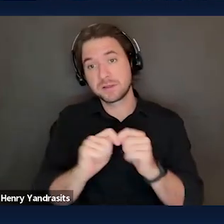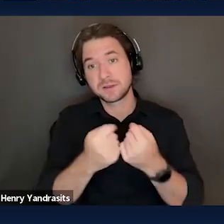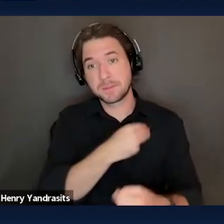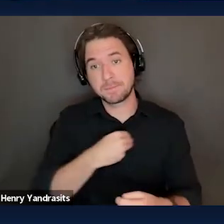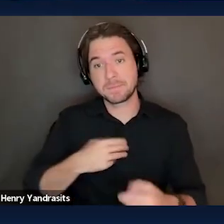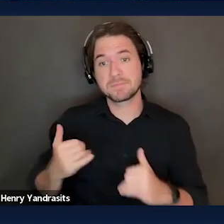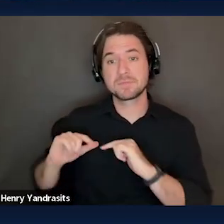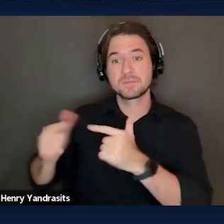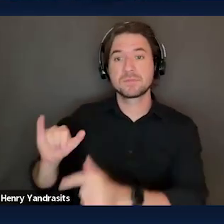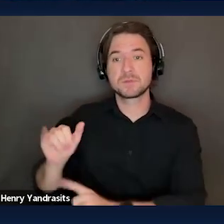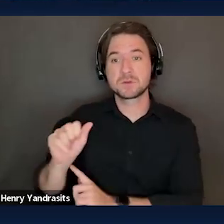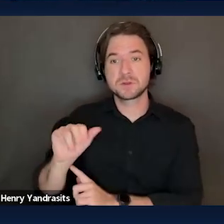Jeannie?